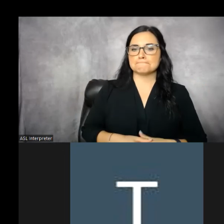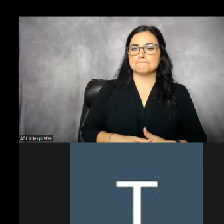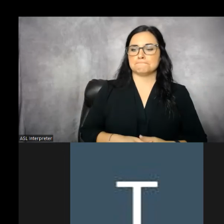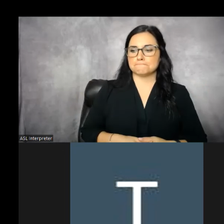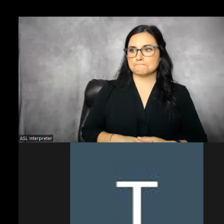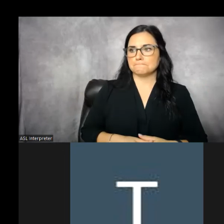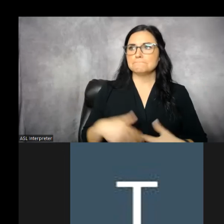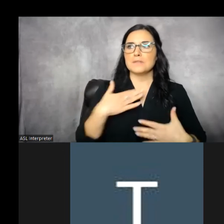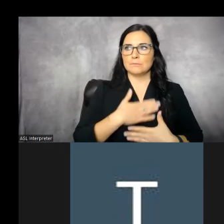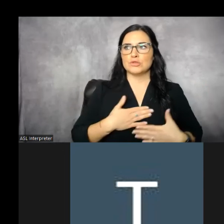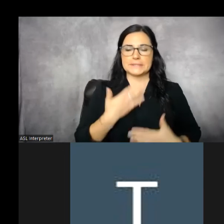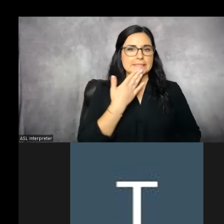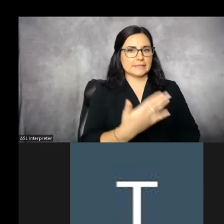I appreciate the answer. Thank you. Sure.